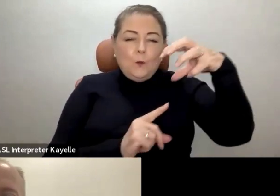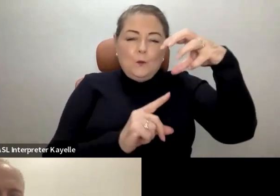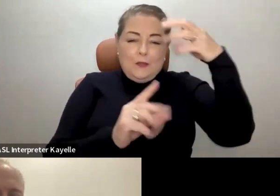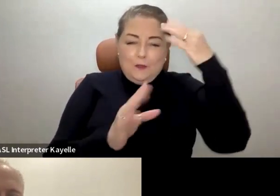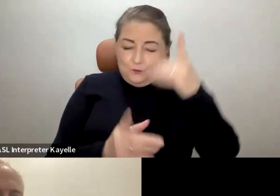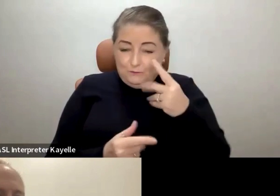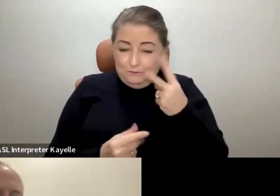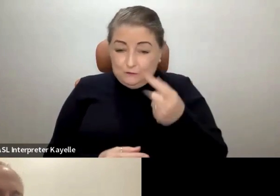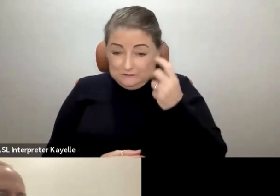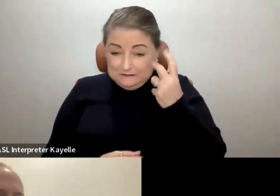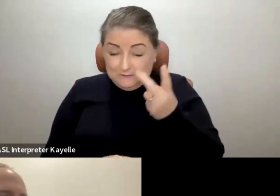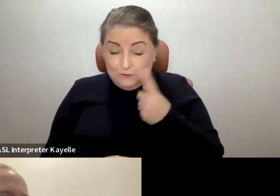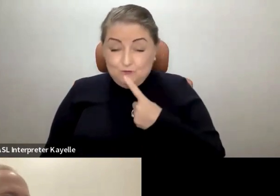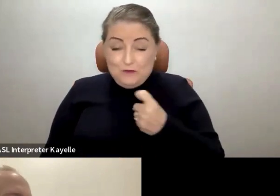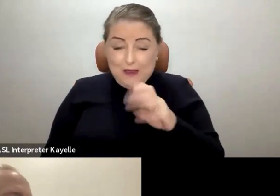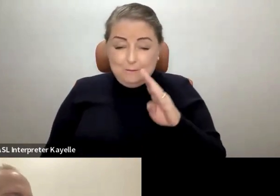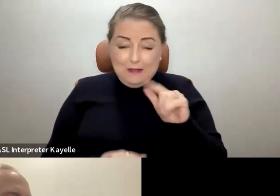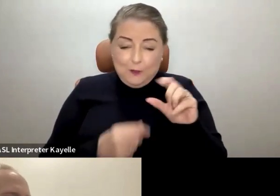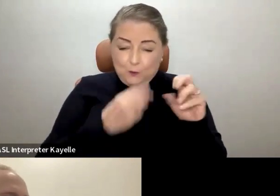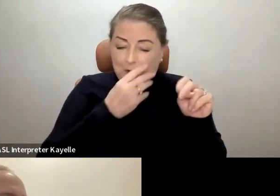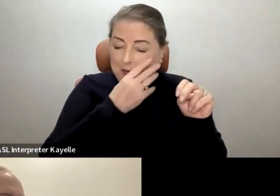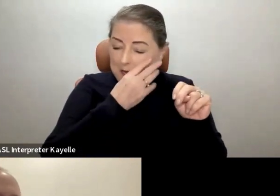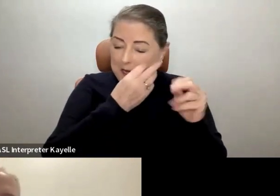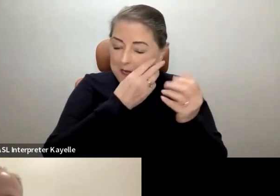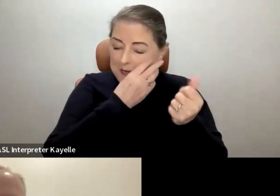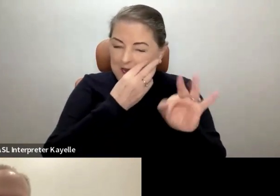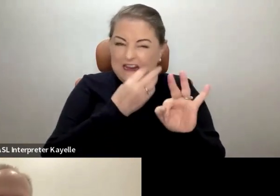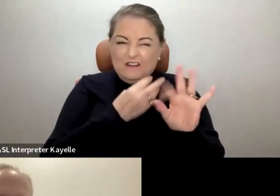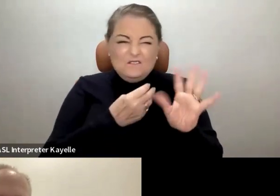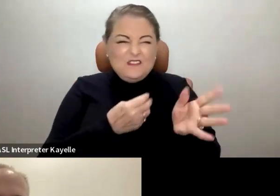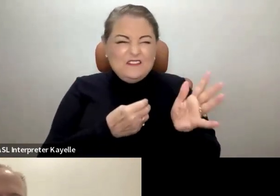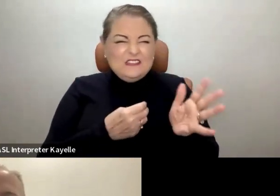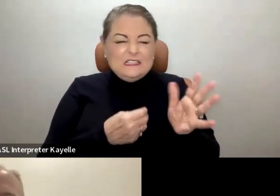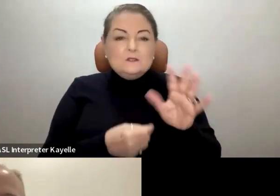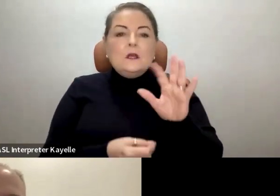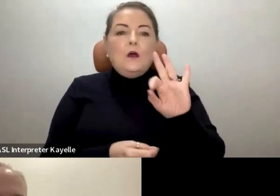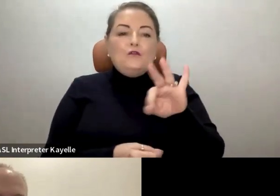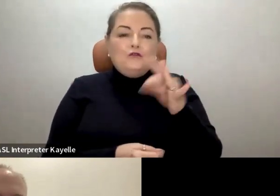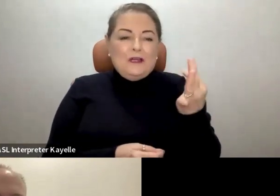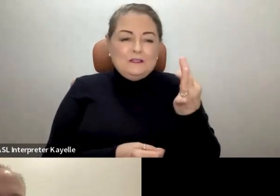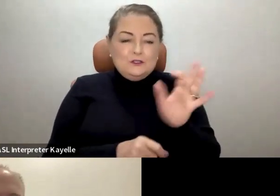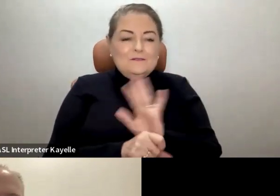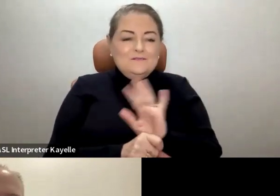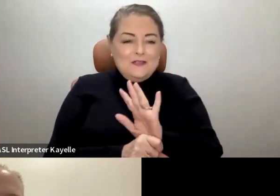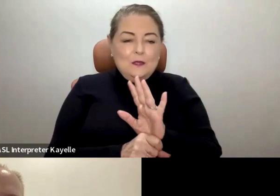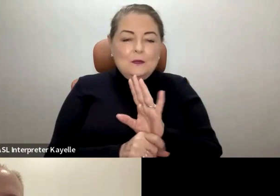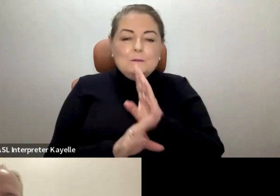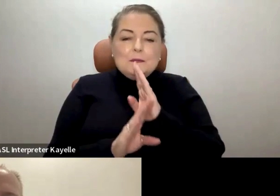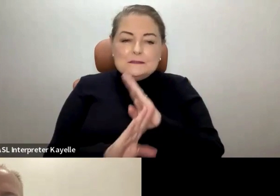film, the red balloon is a 1950s French film that silent. That's